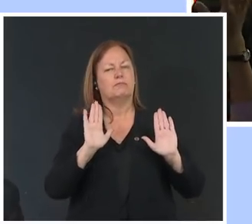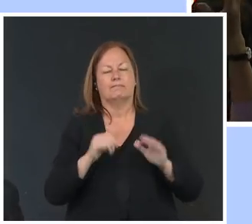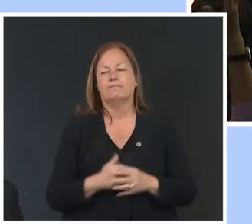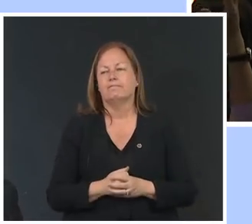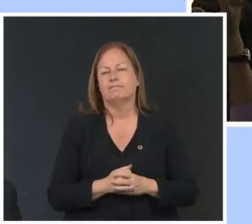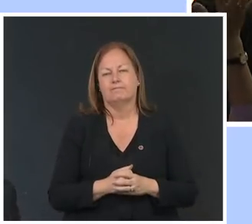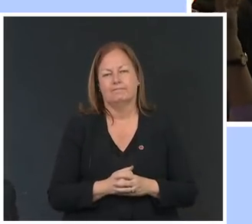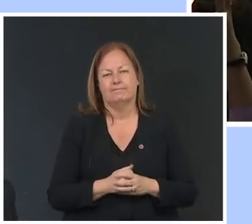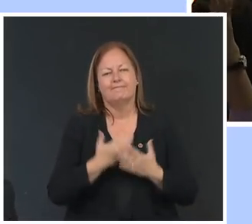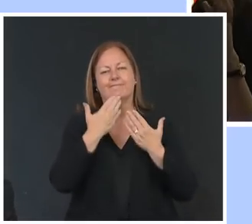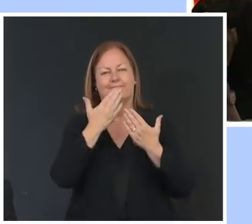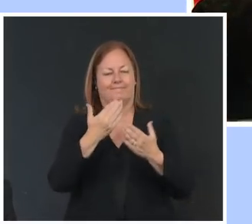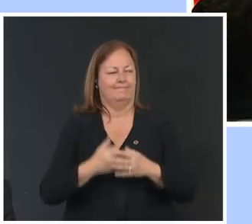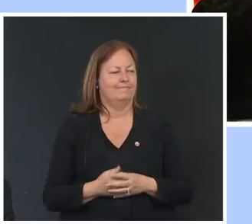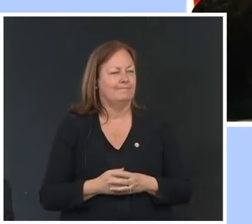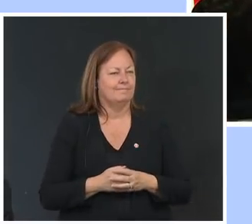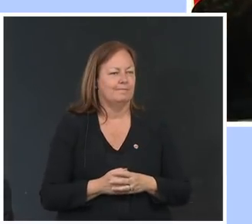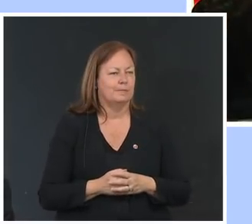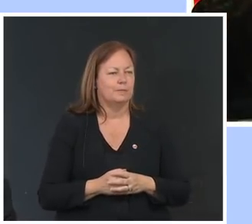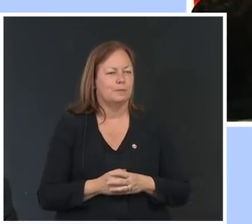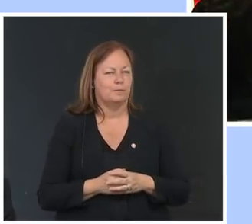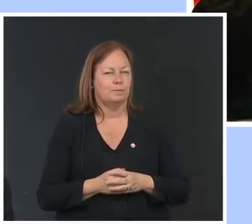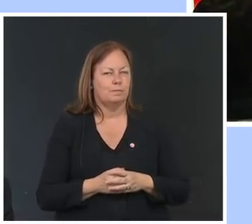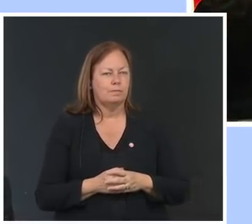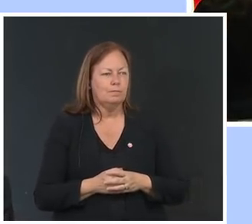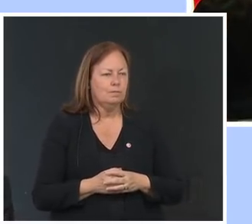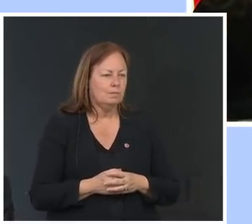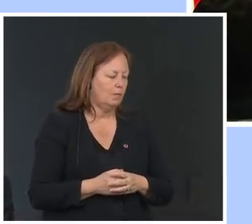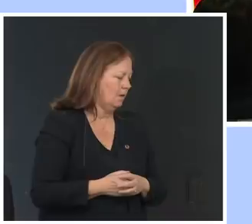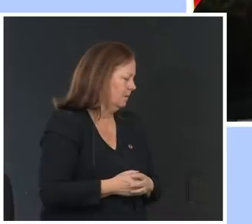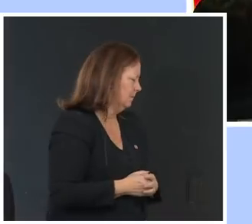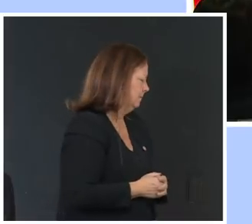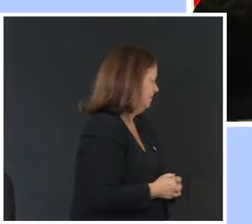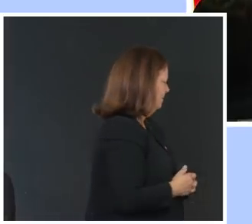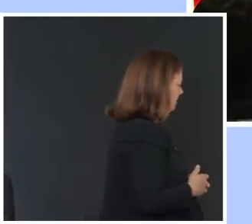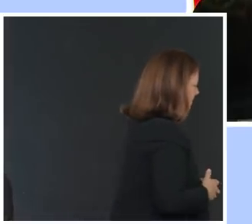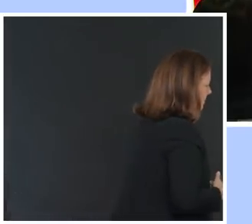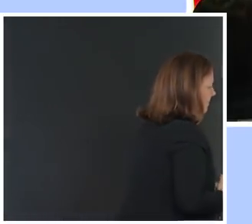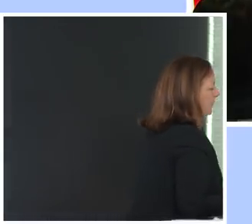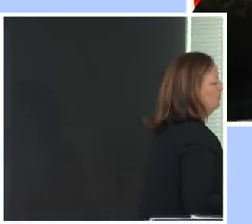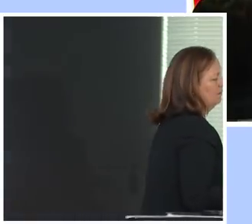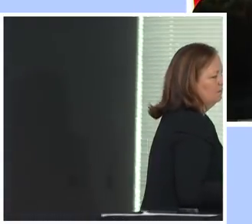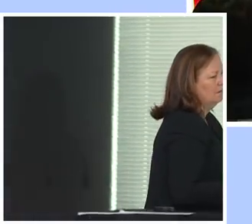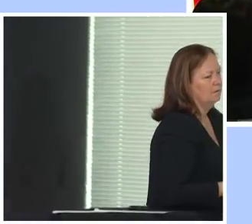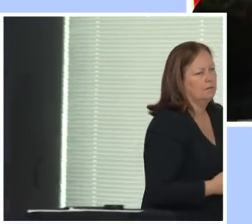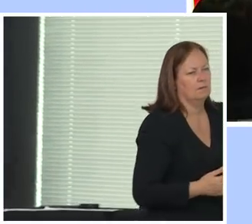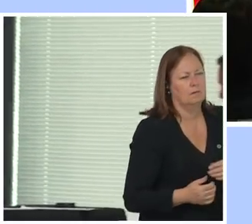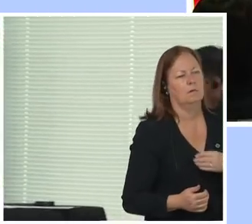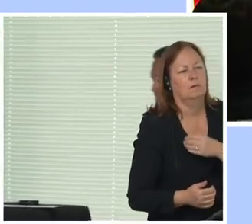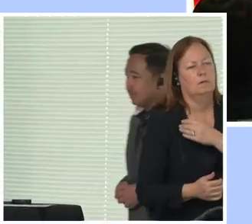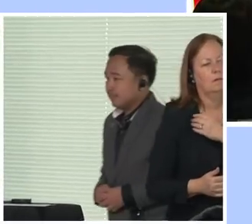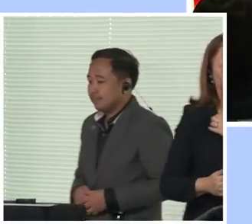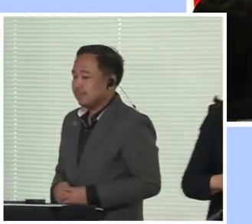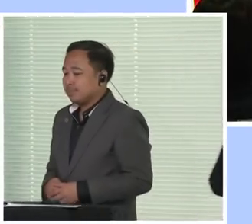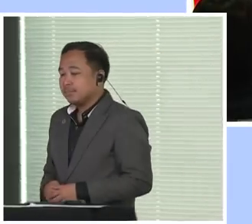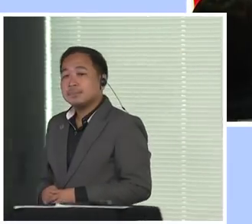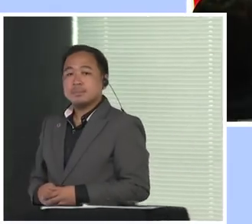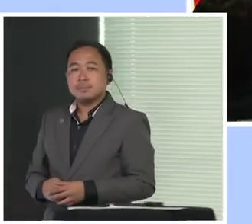also maybe a better human resource for the economy as well. And that's what I believe. Maybe I should stop now -- for now.